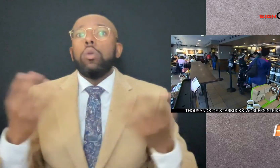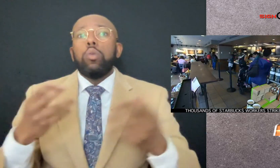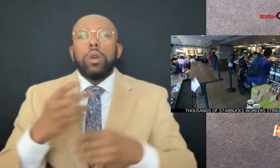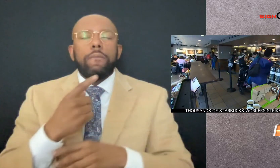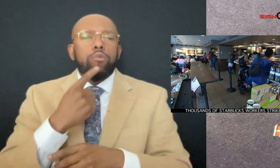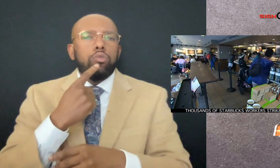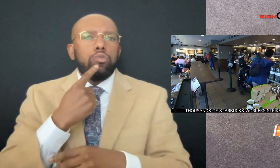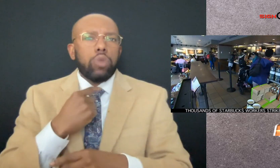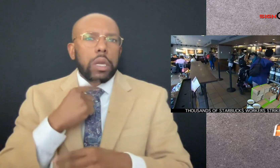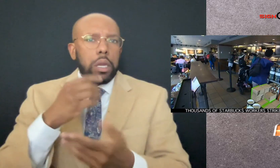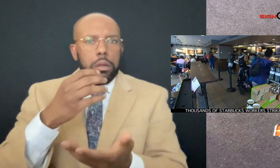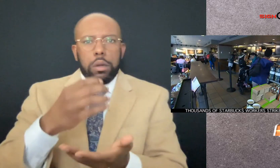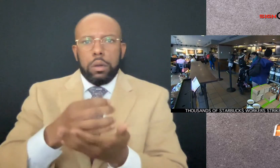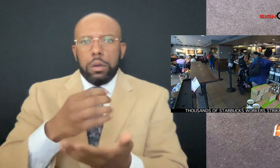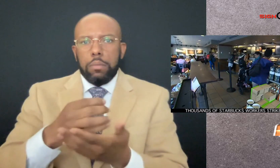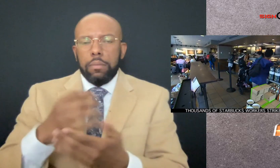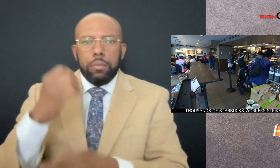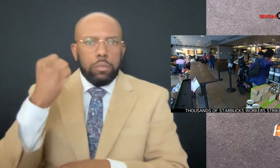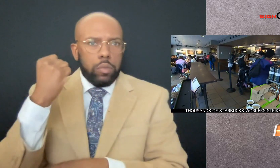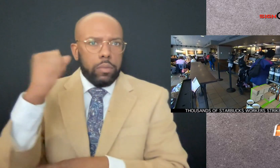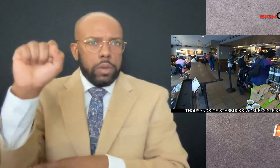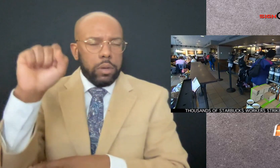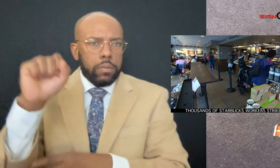The strike was called a red cup Rebellion.